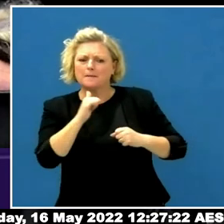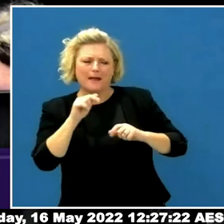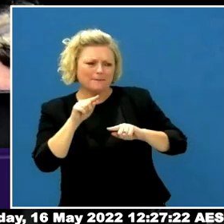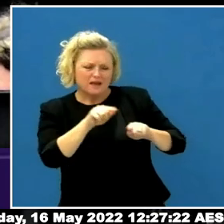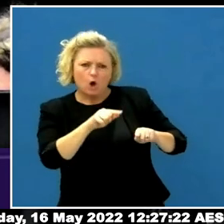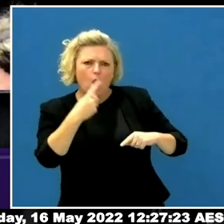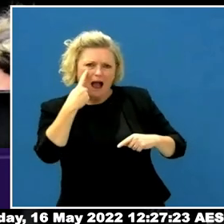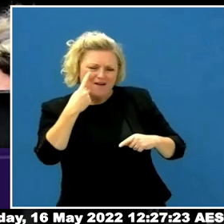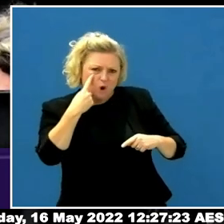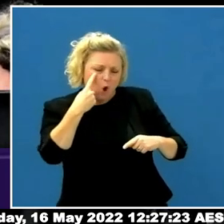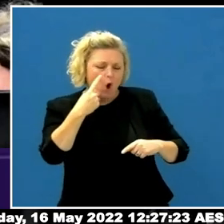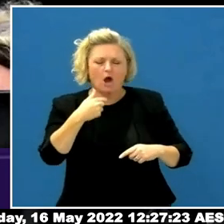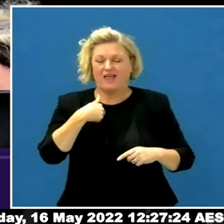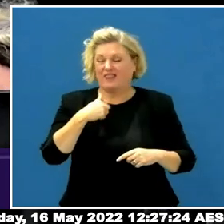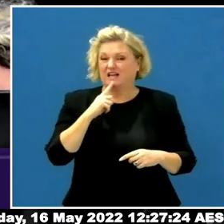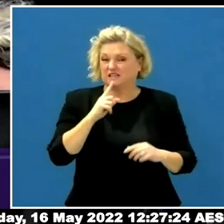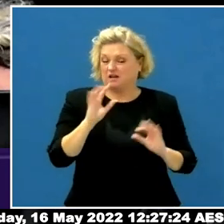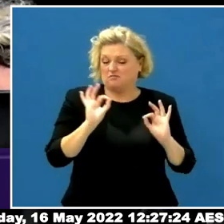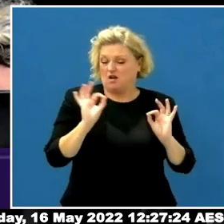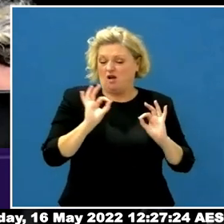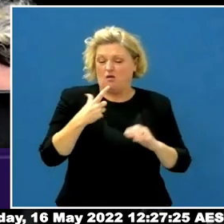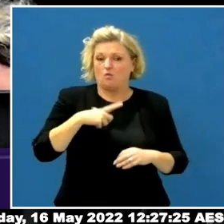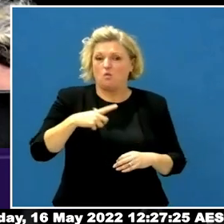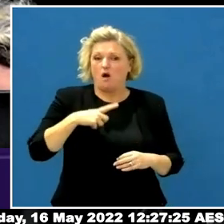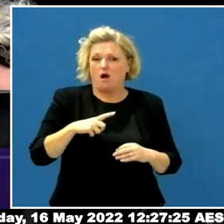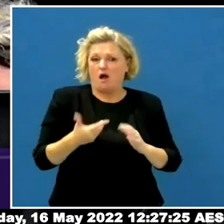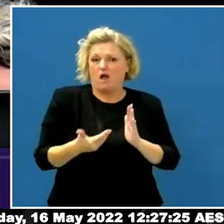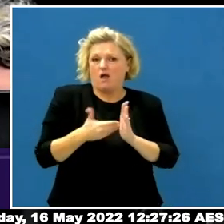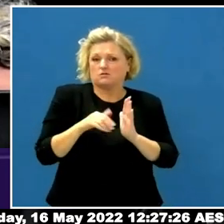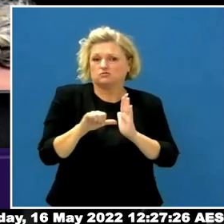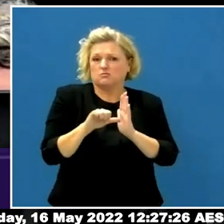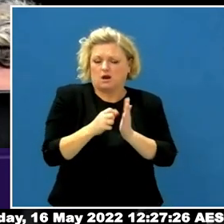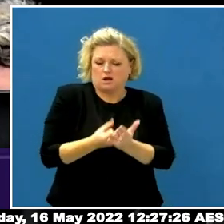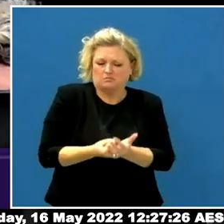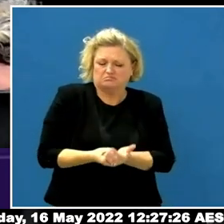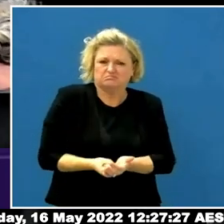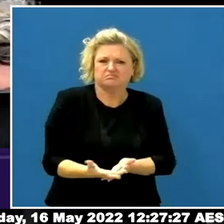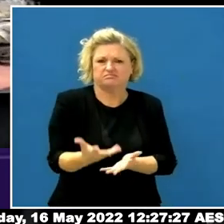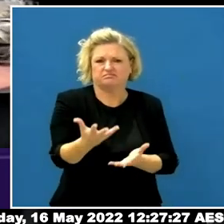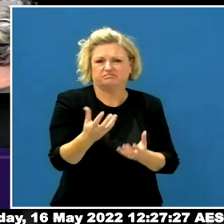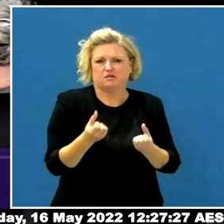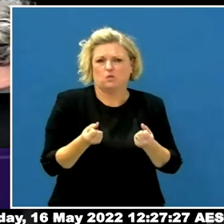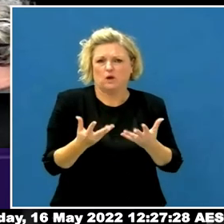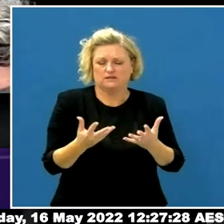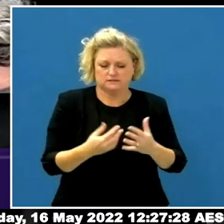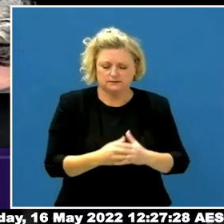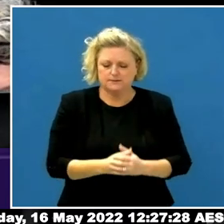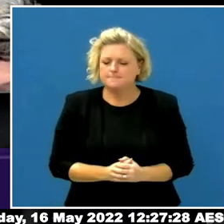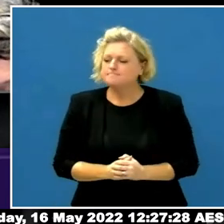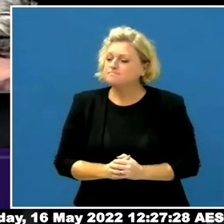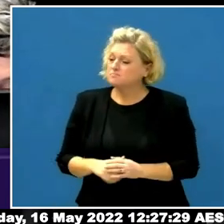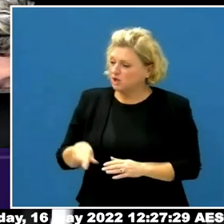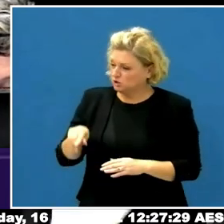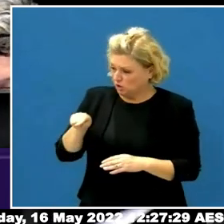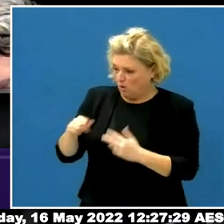Did you discuss or raise anything else that you can recall at that meeting?